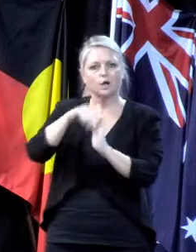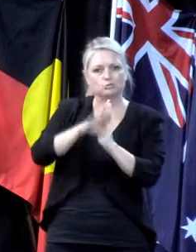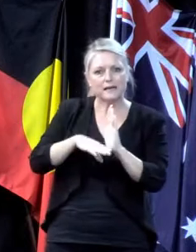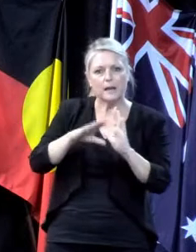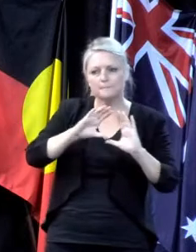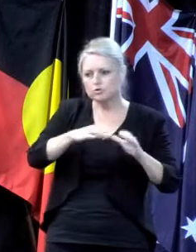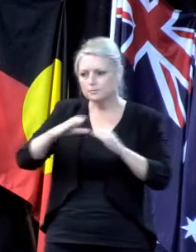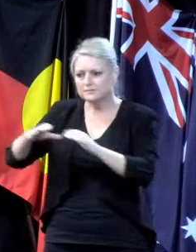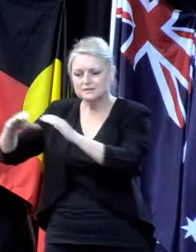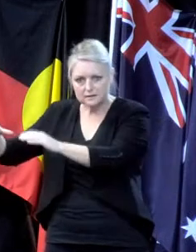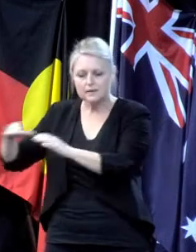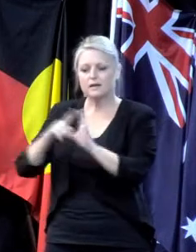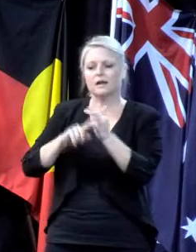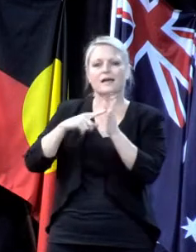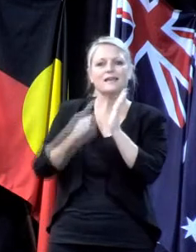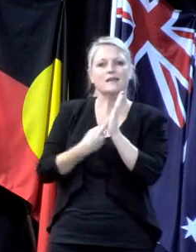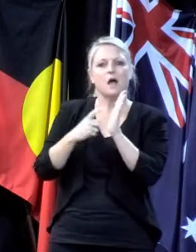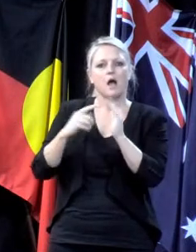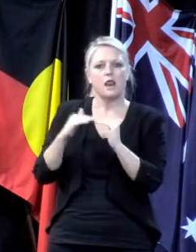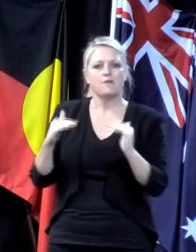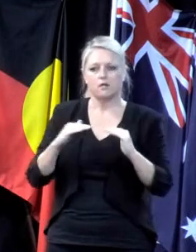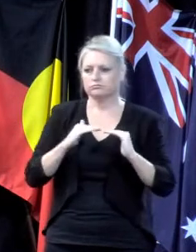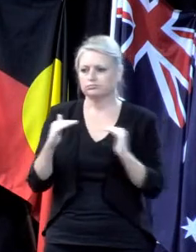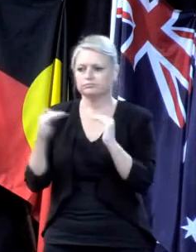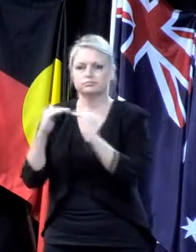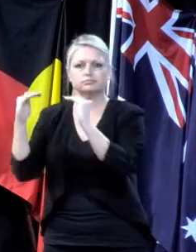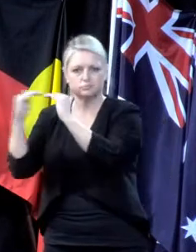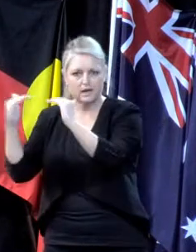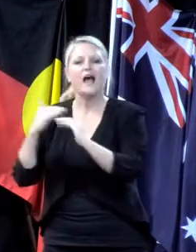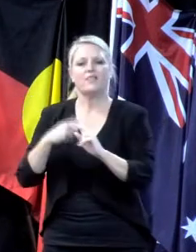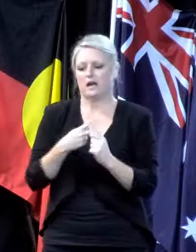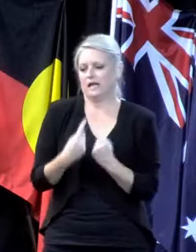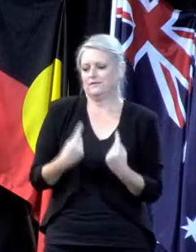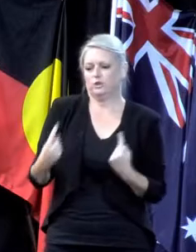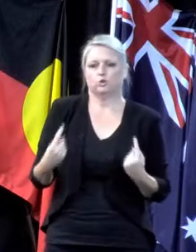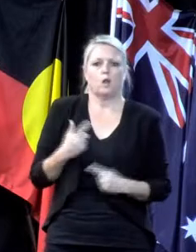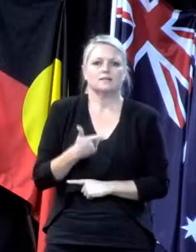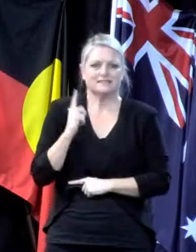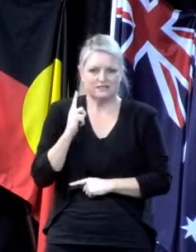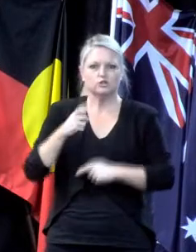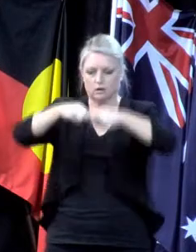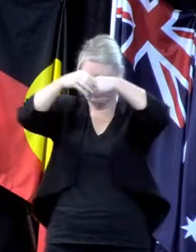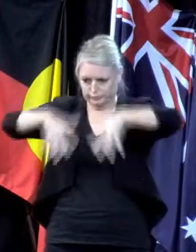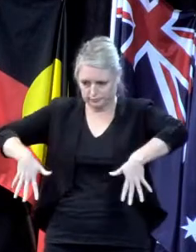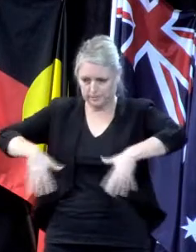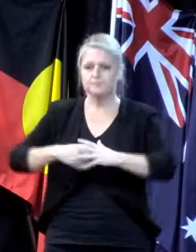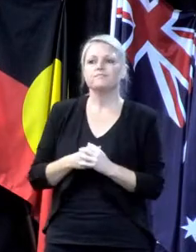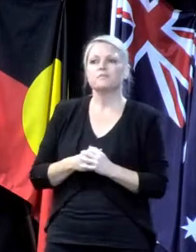a year-level teams, and, then, down to individual teachers. We, too, have a positive youth development program.